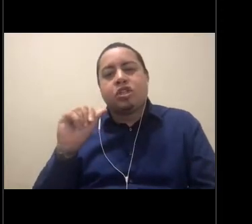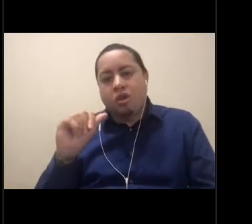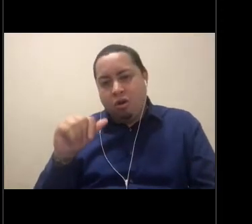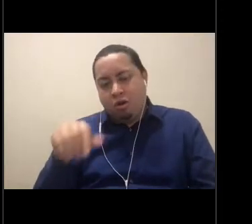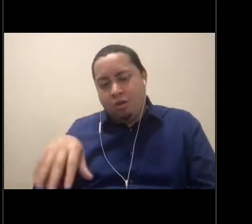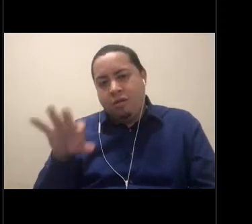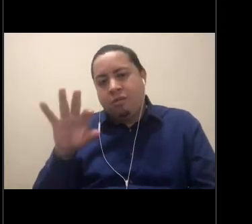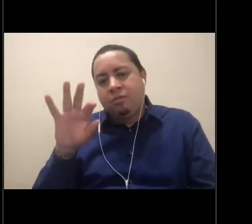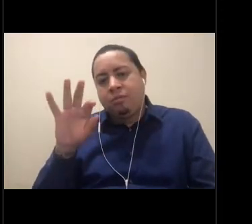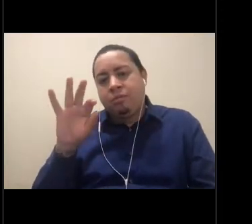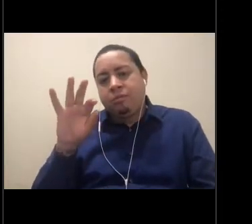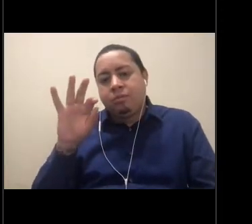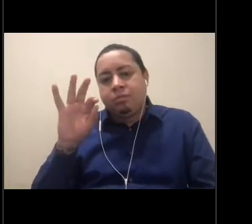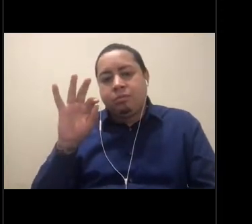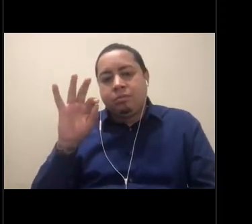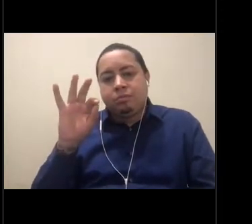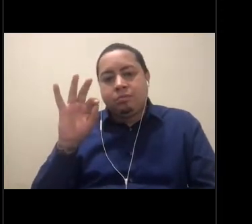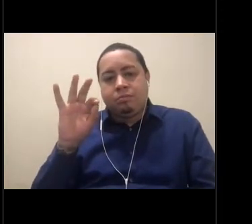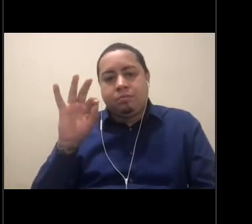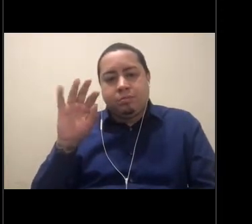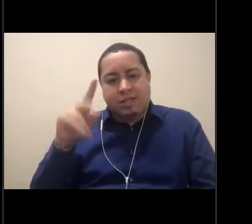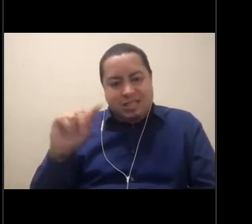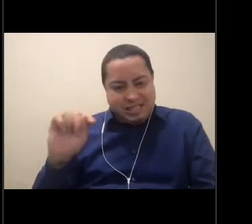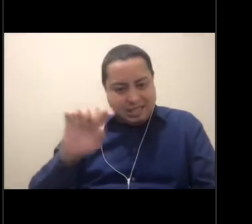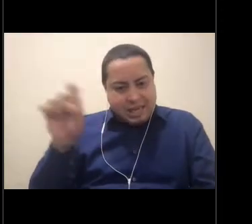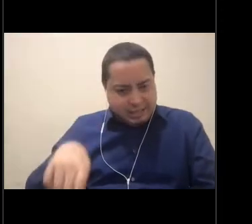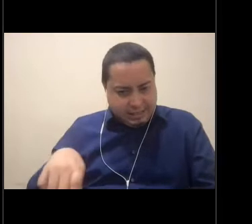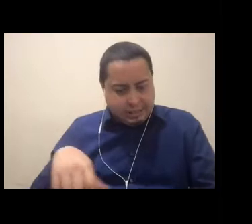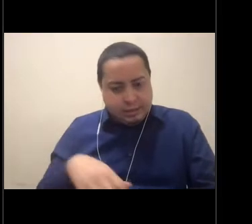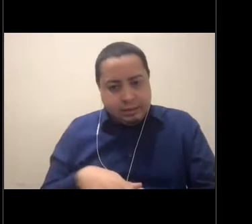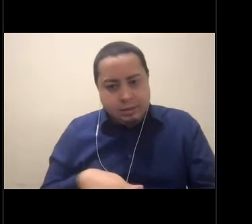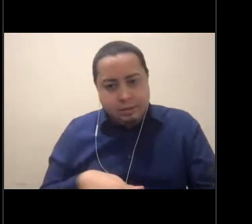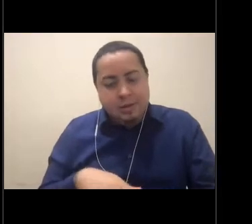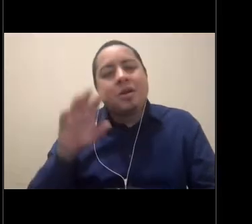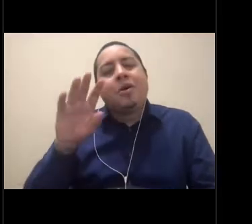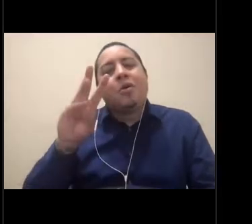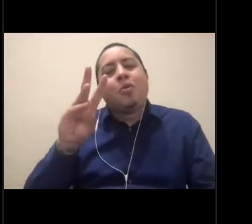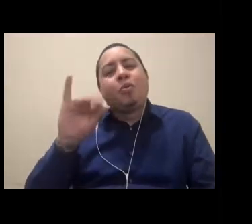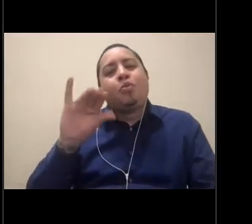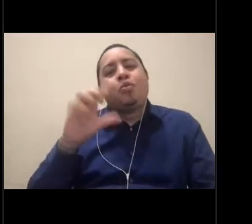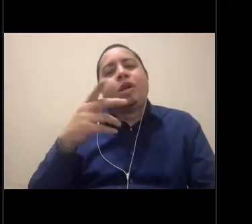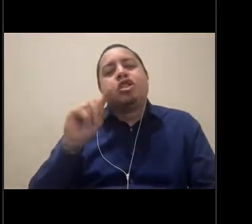that's known as Tornado Alley. So in Wichita falls back in 1979,